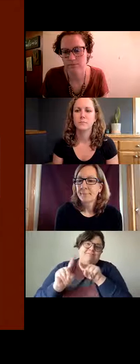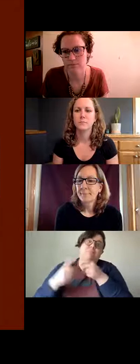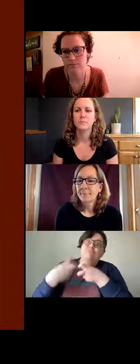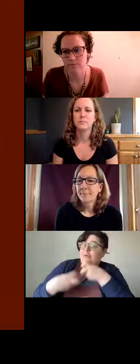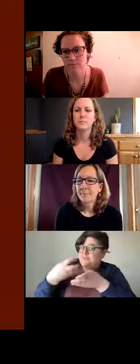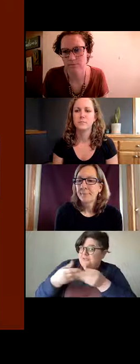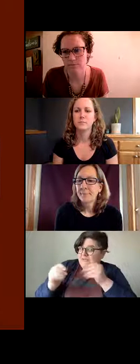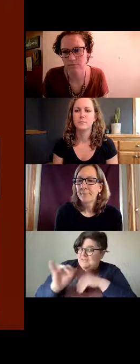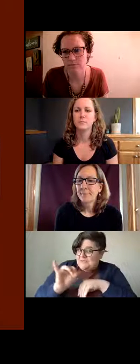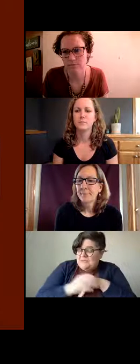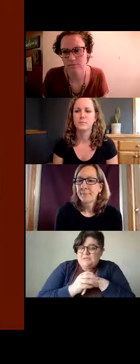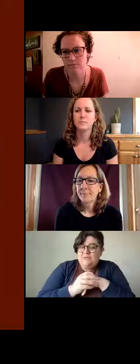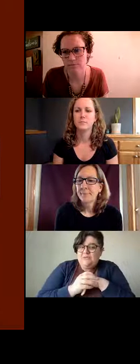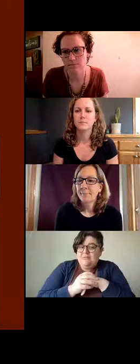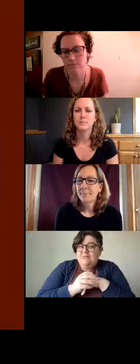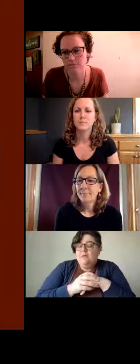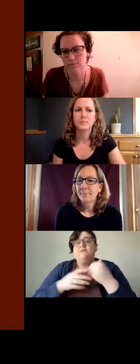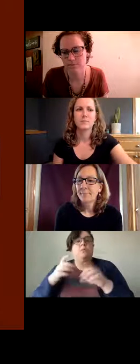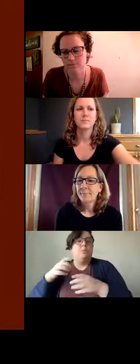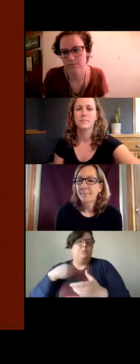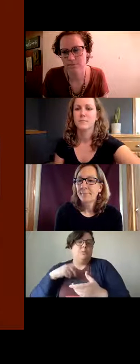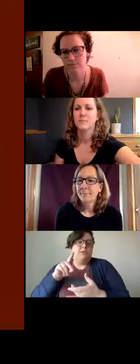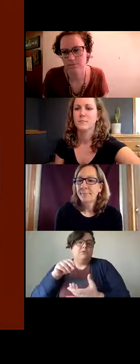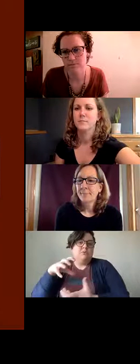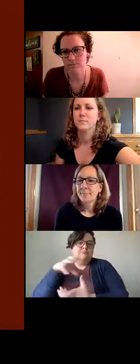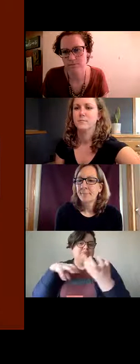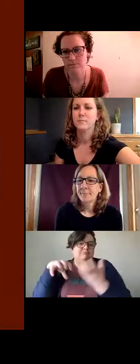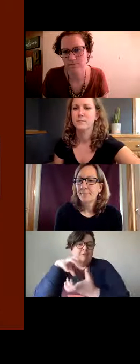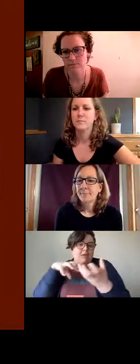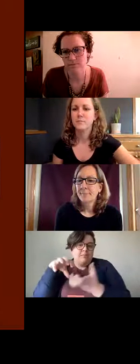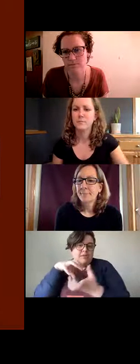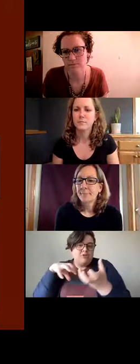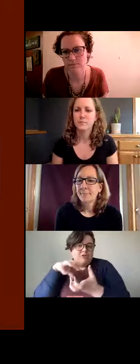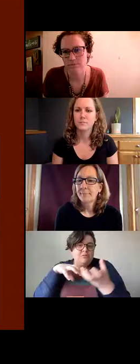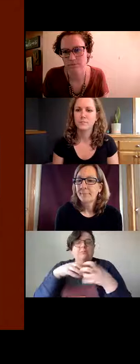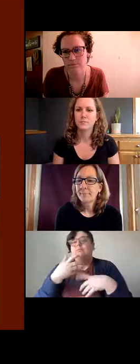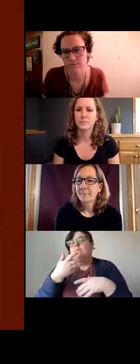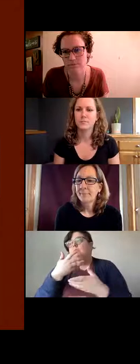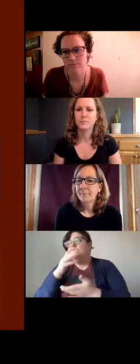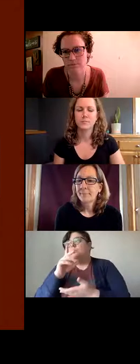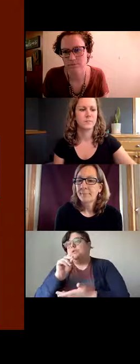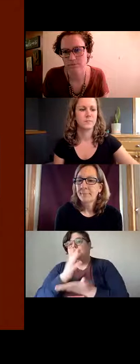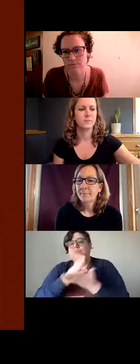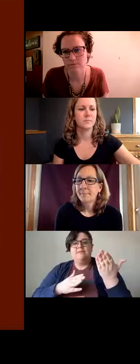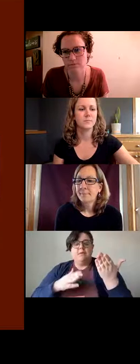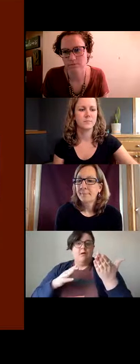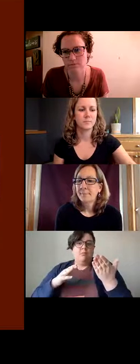how to solve conflicts and problem solving skills too, and so we do a combination of things with that